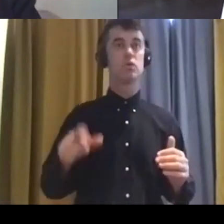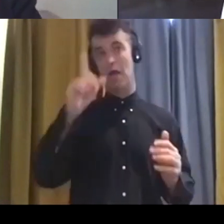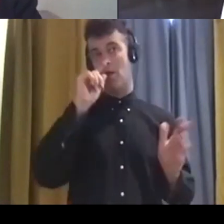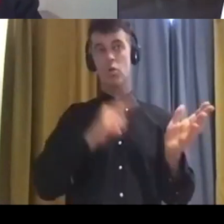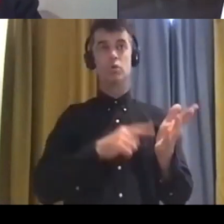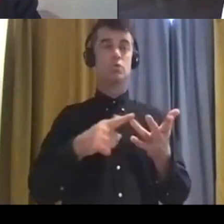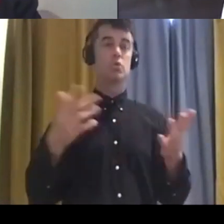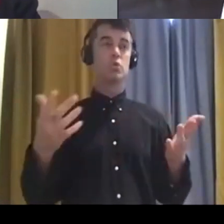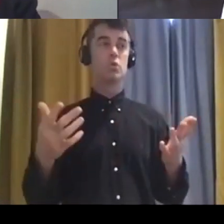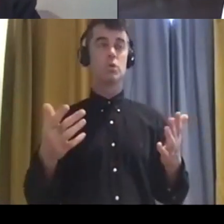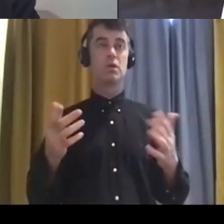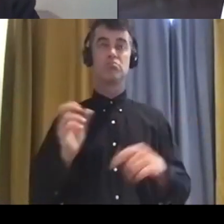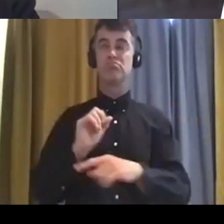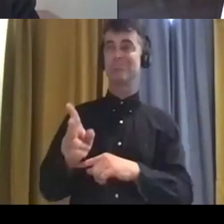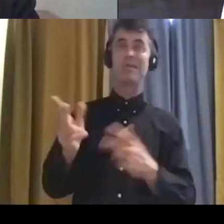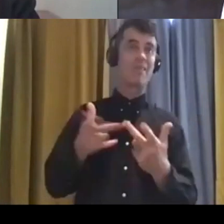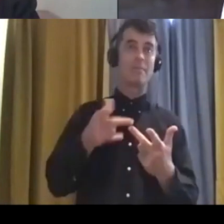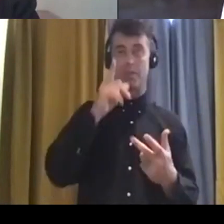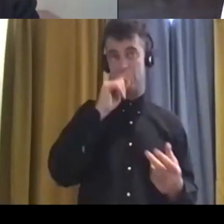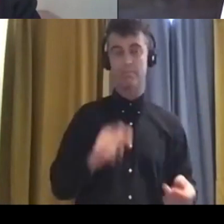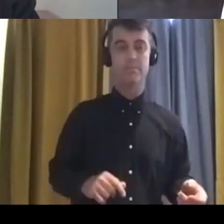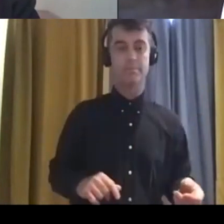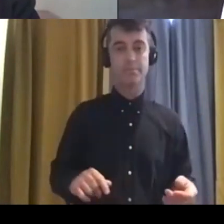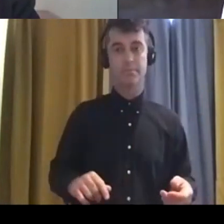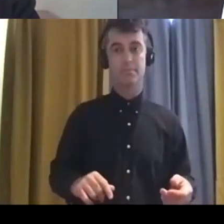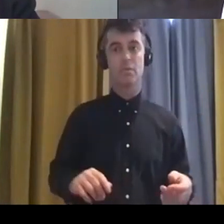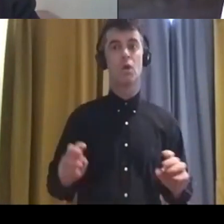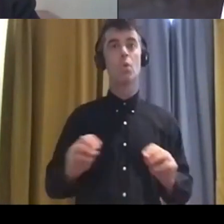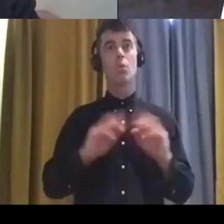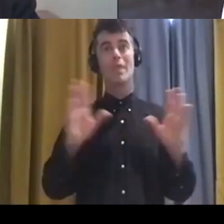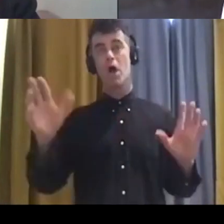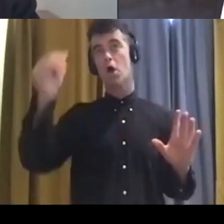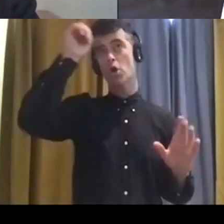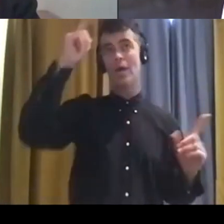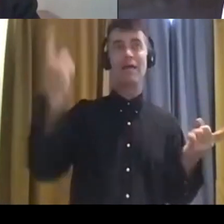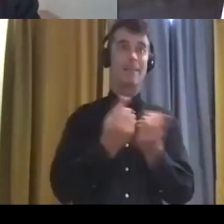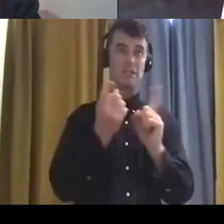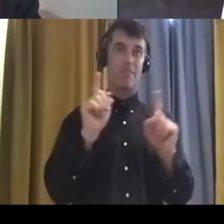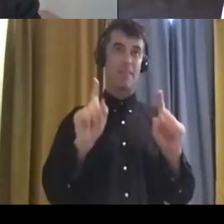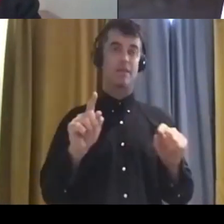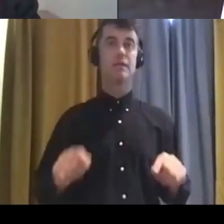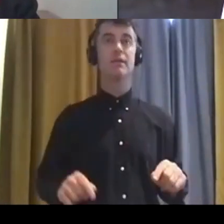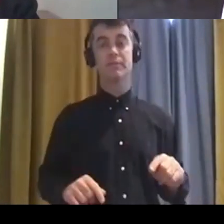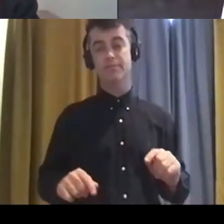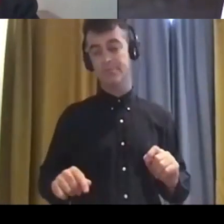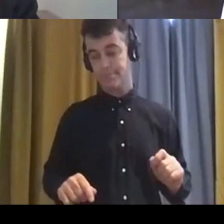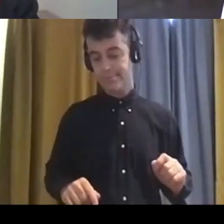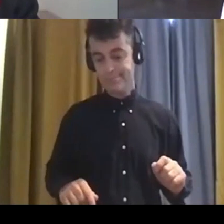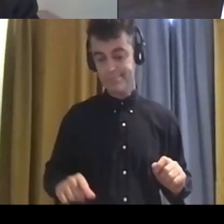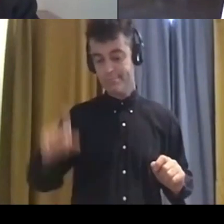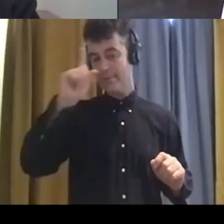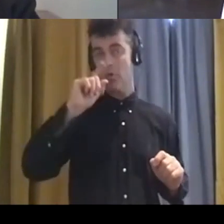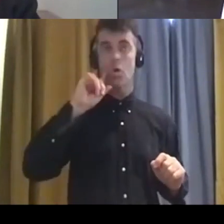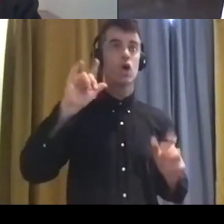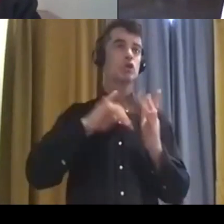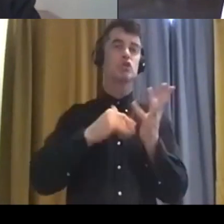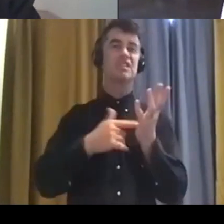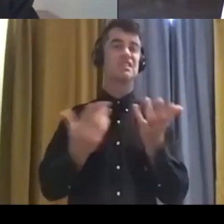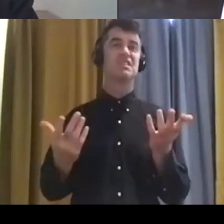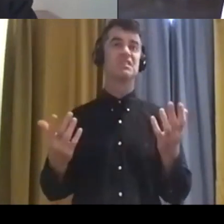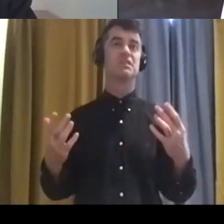to outperform others and I think without knowing things like that, people will just put disabilities